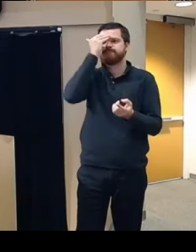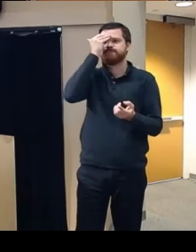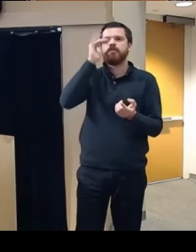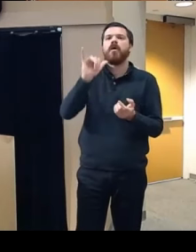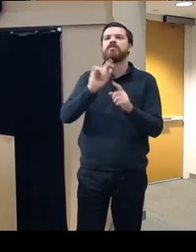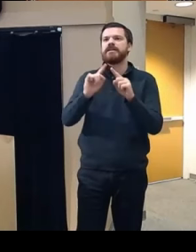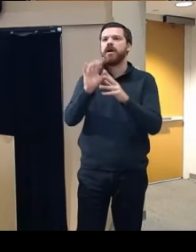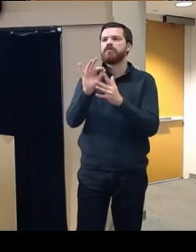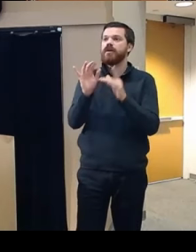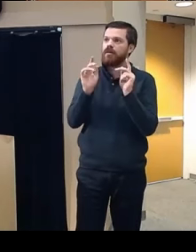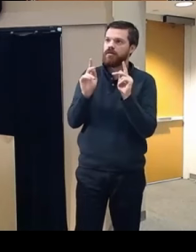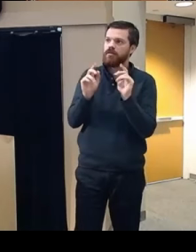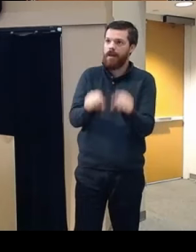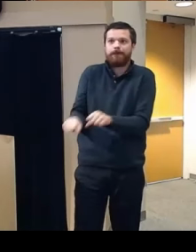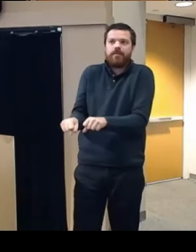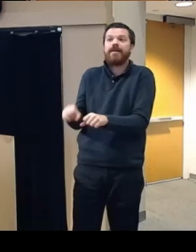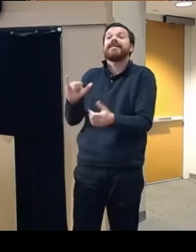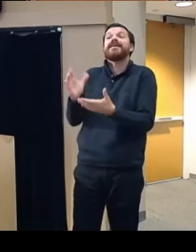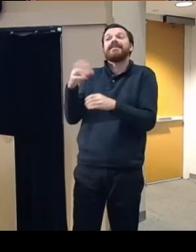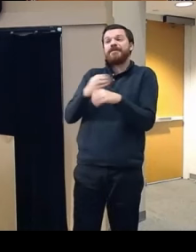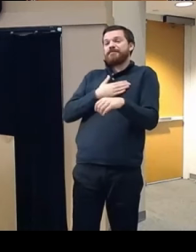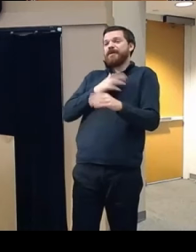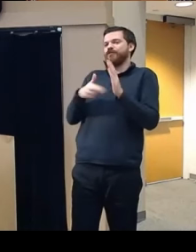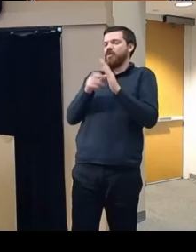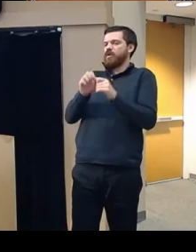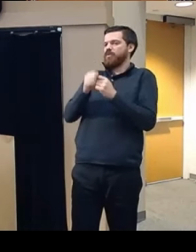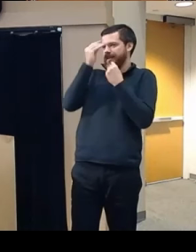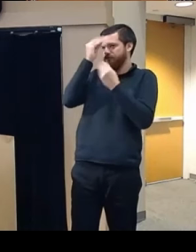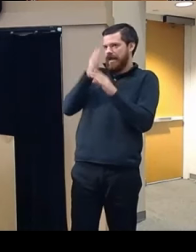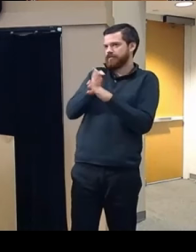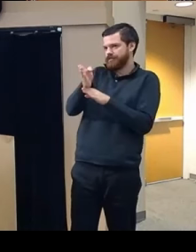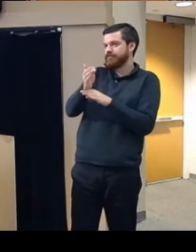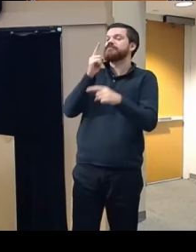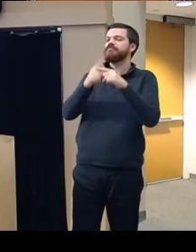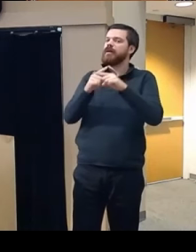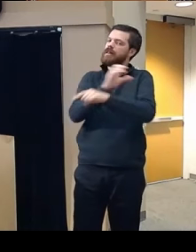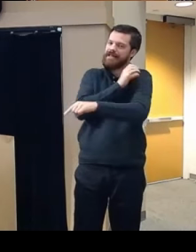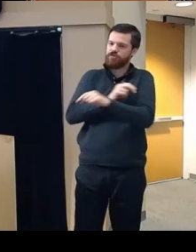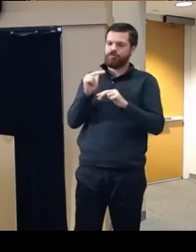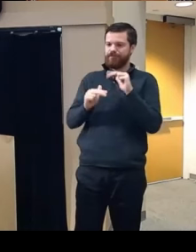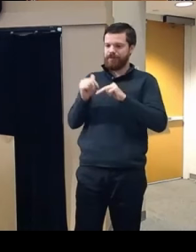options and that's I think part of my role um in informatics um and as a clinician Builder to know